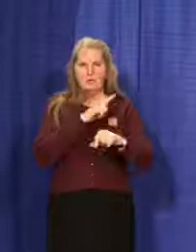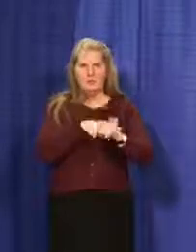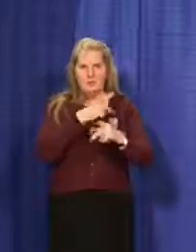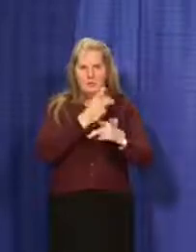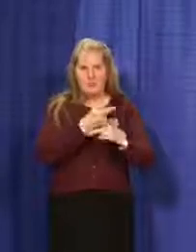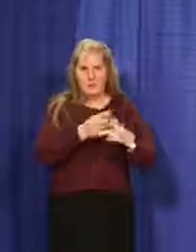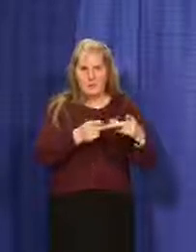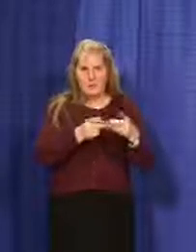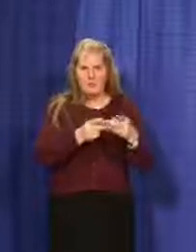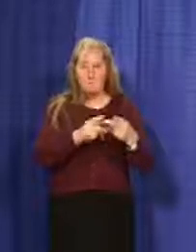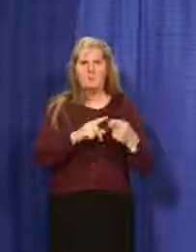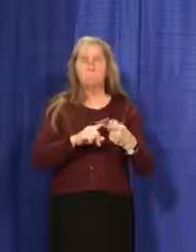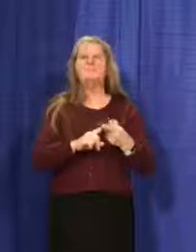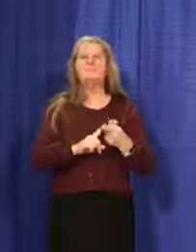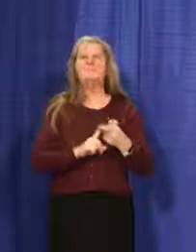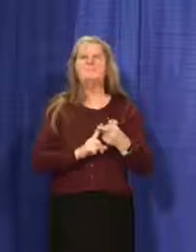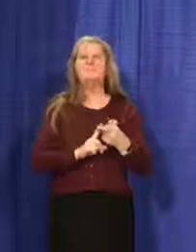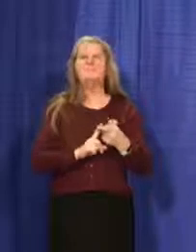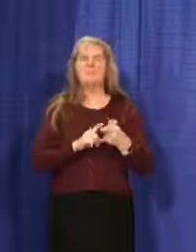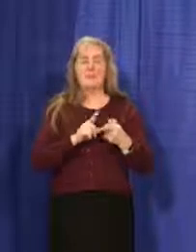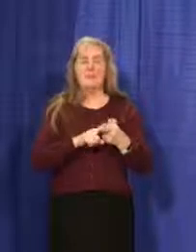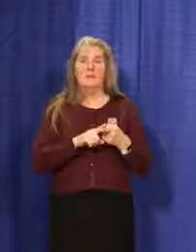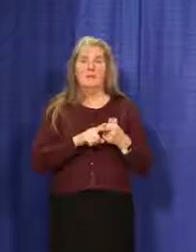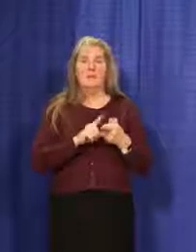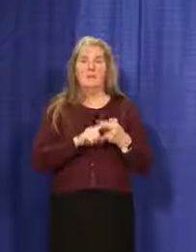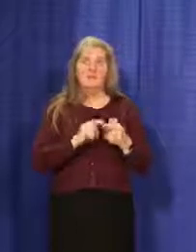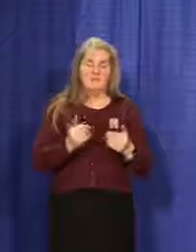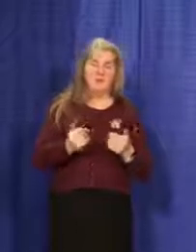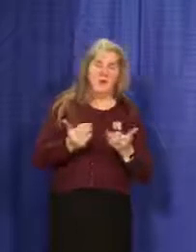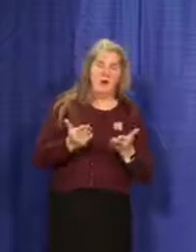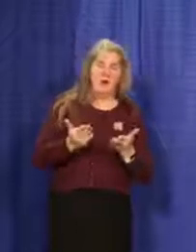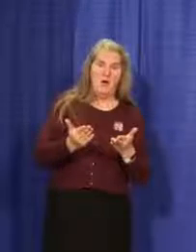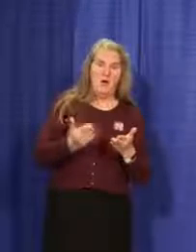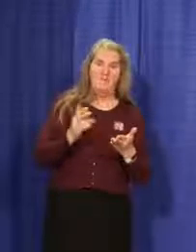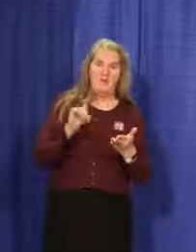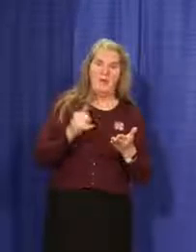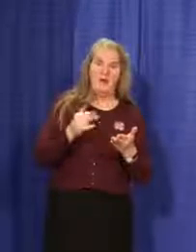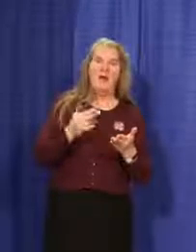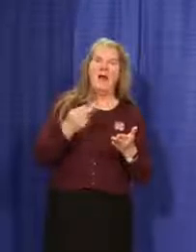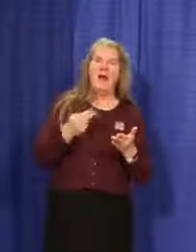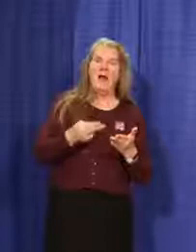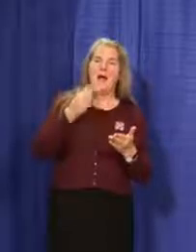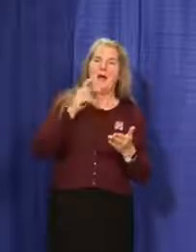continuing care facilities will be offered this particular